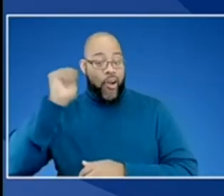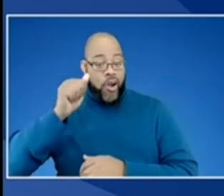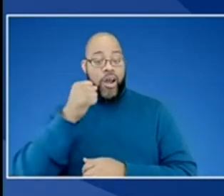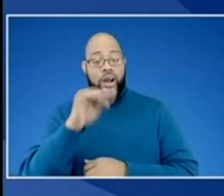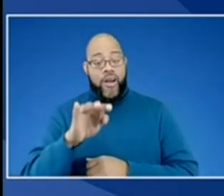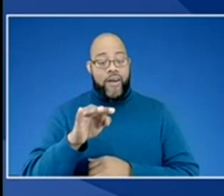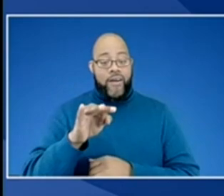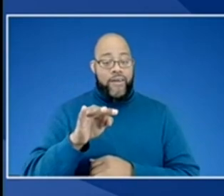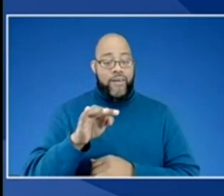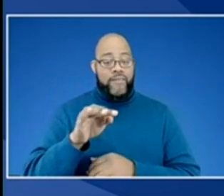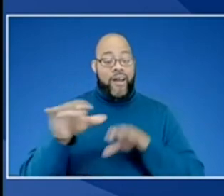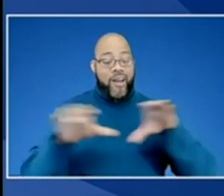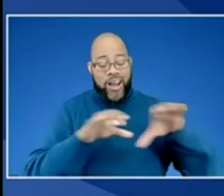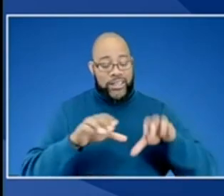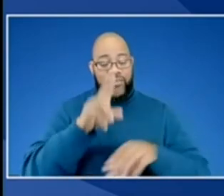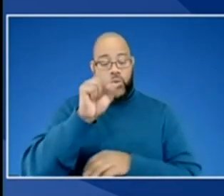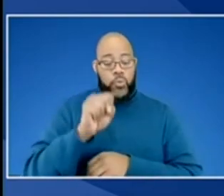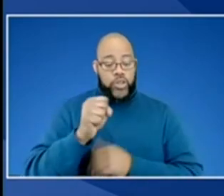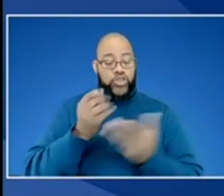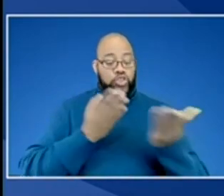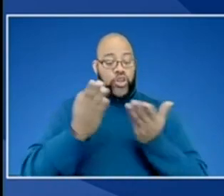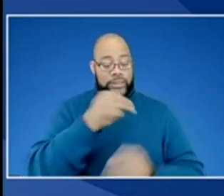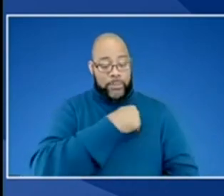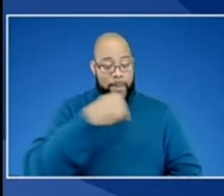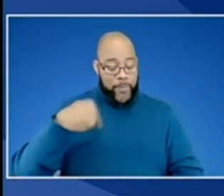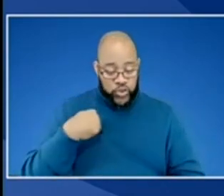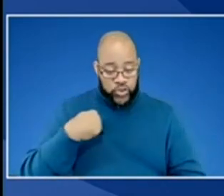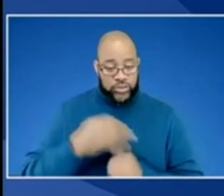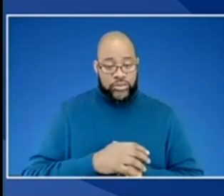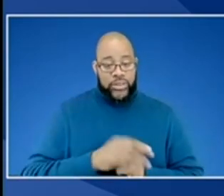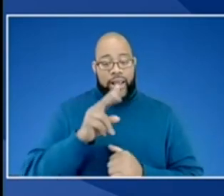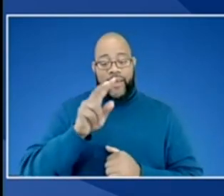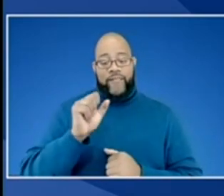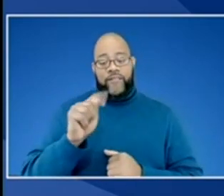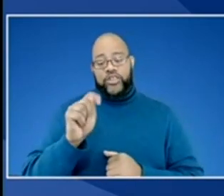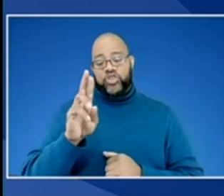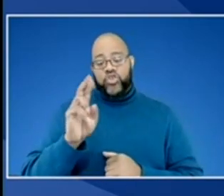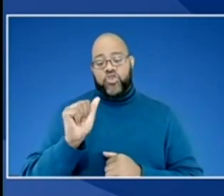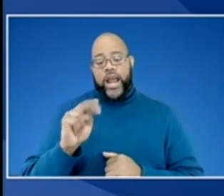active US service members and veterans, I